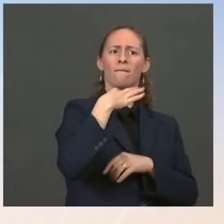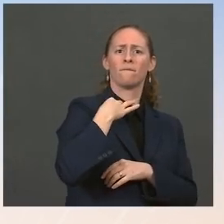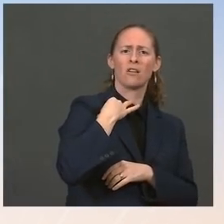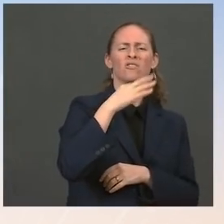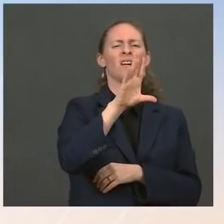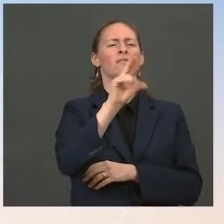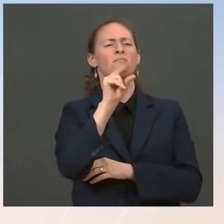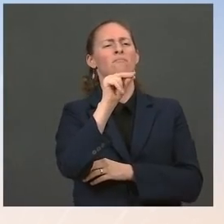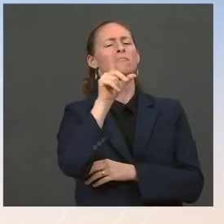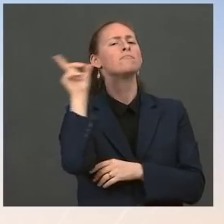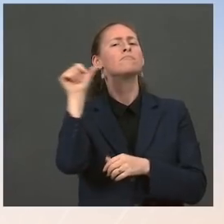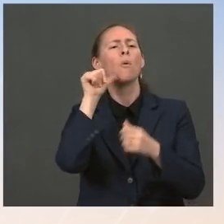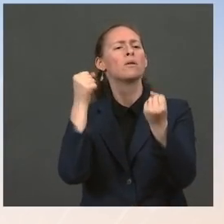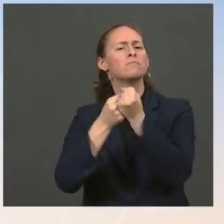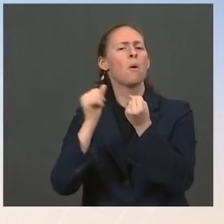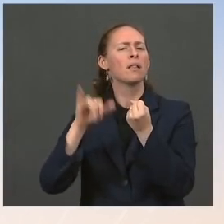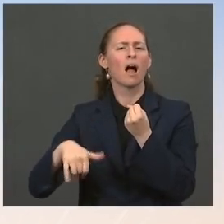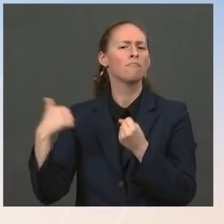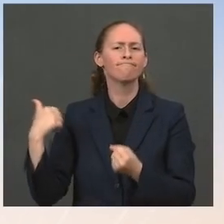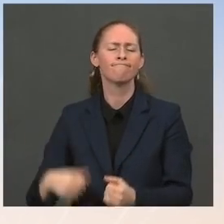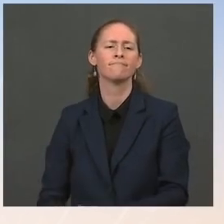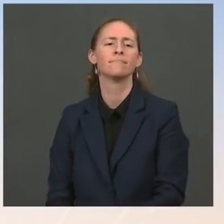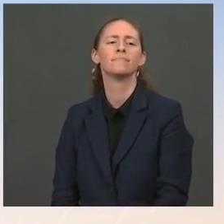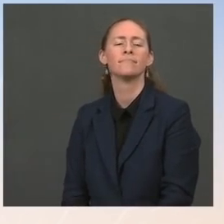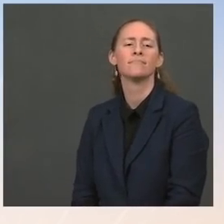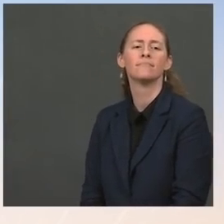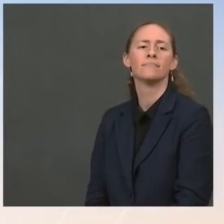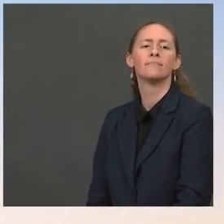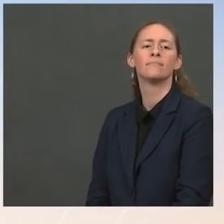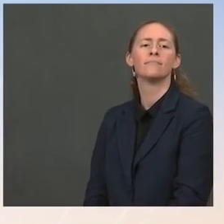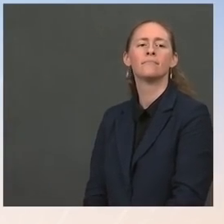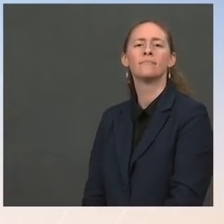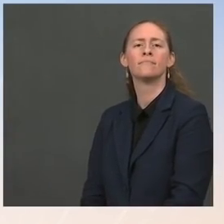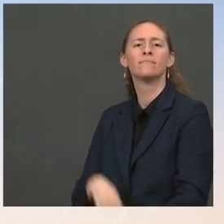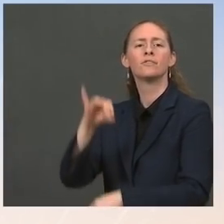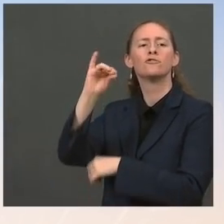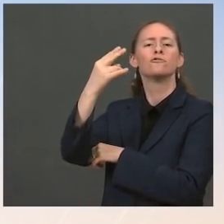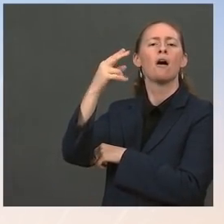The Press: Just one more. John Kerry says that after France was cut out of the nuclear submarine deal,